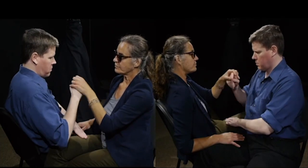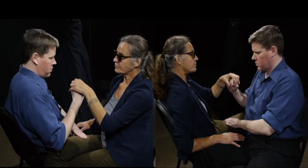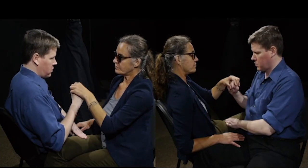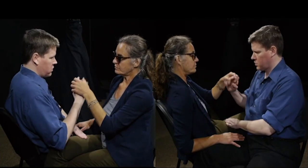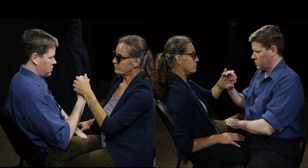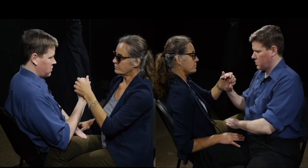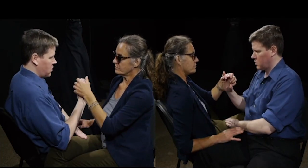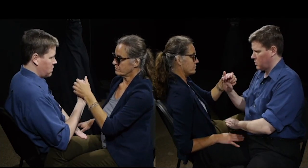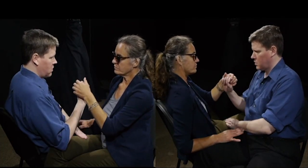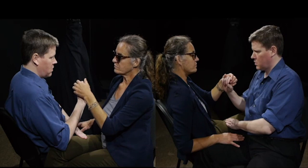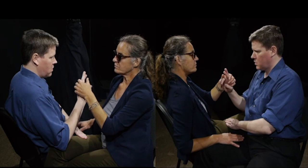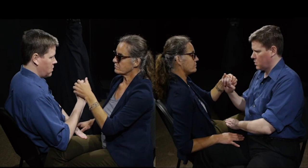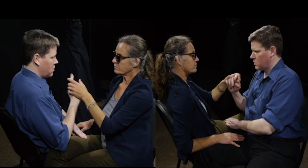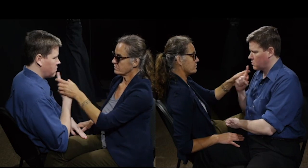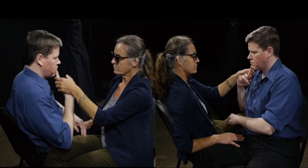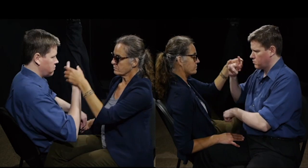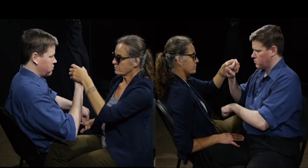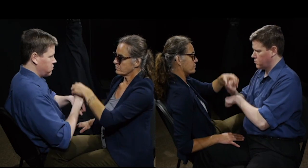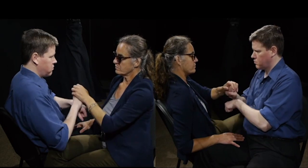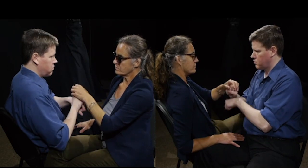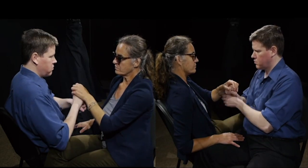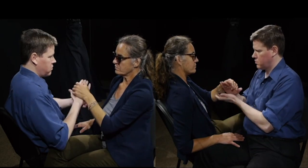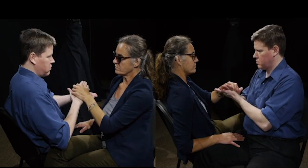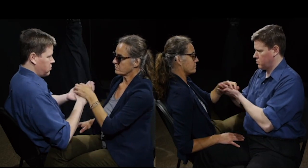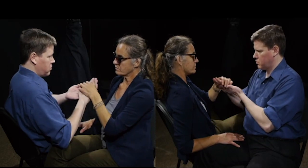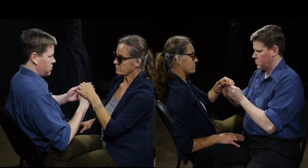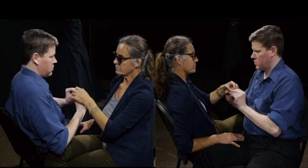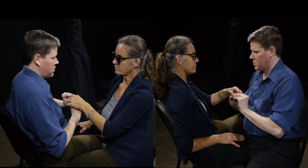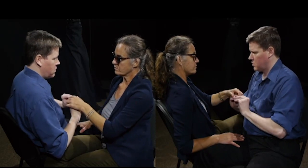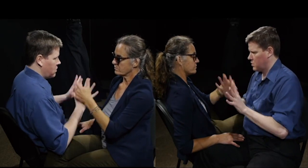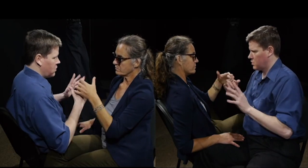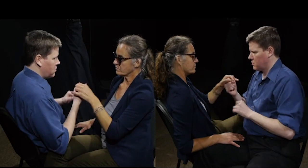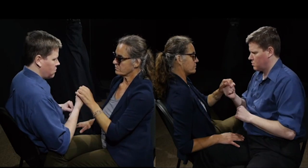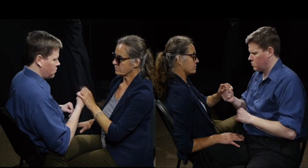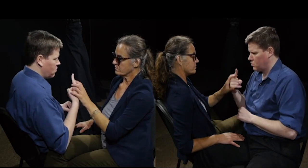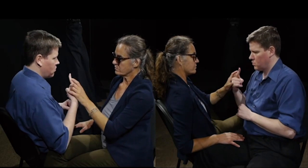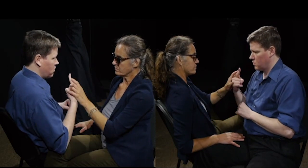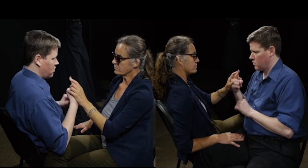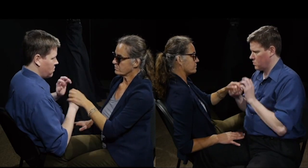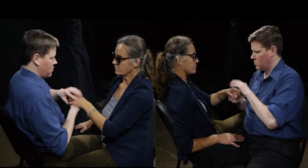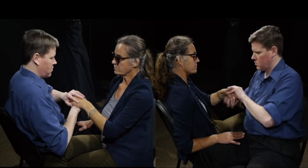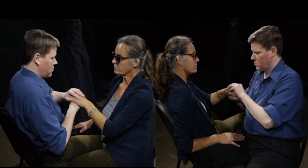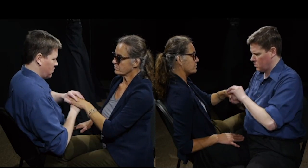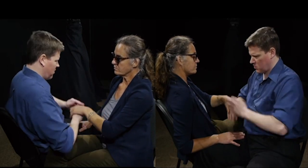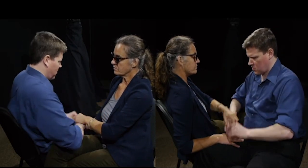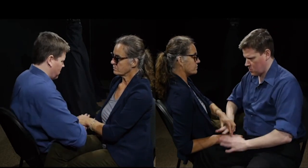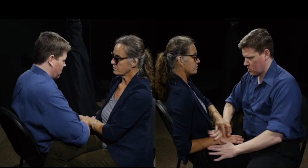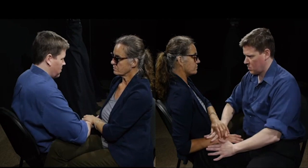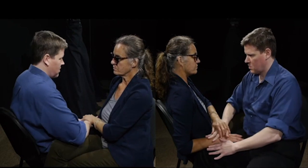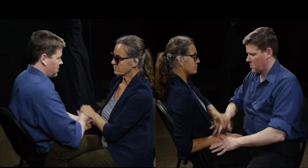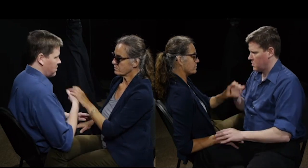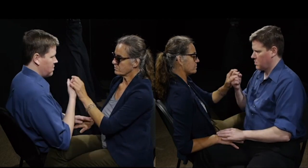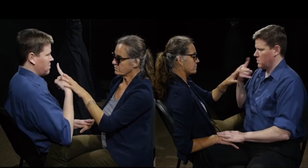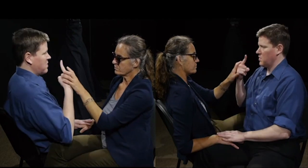The more we talk in Protactile the more words get added to the core vocabulary. I am confident that in the future